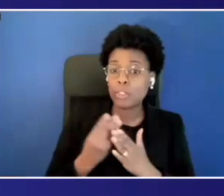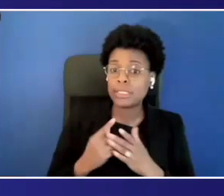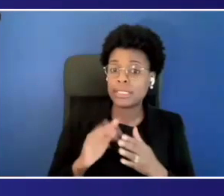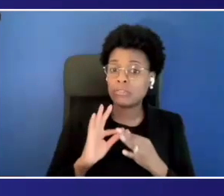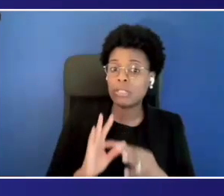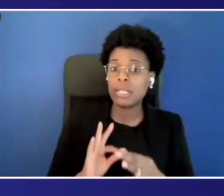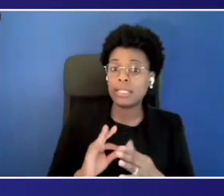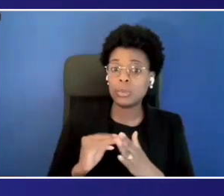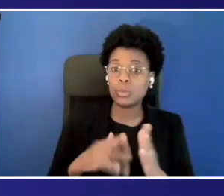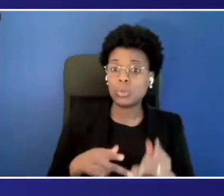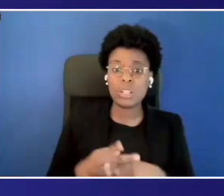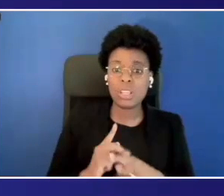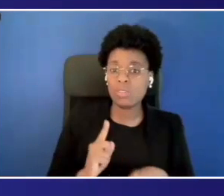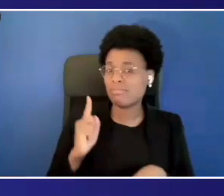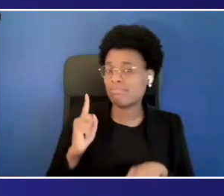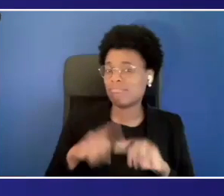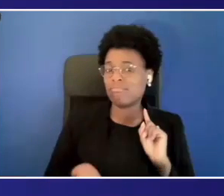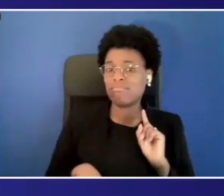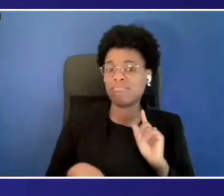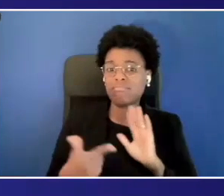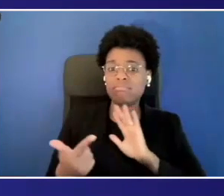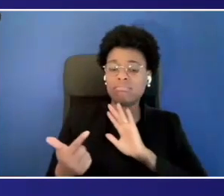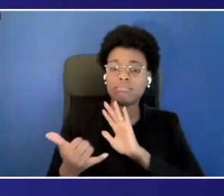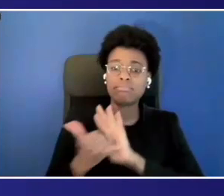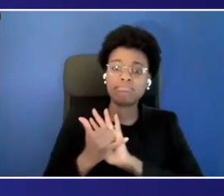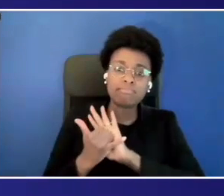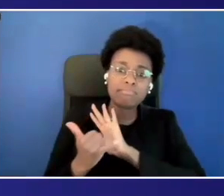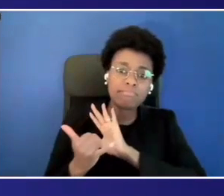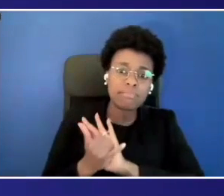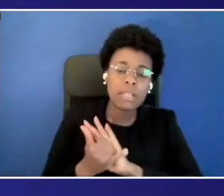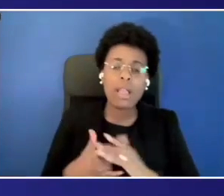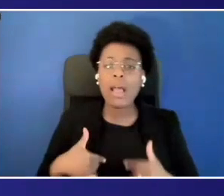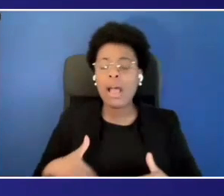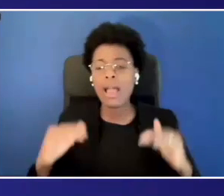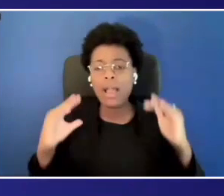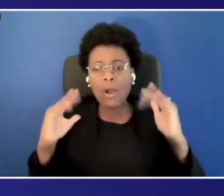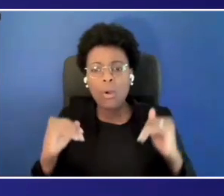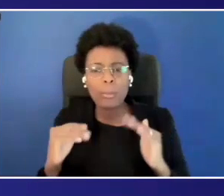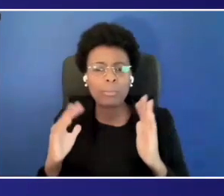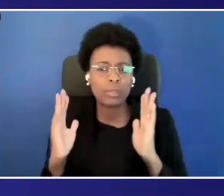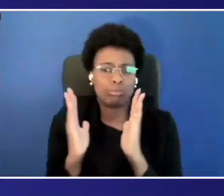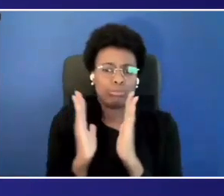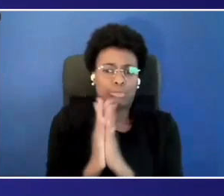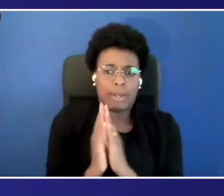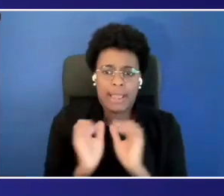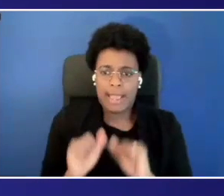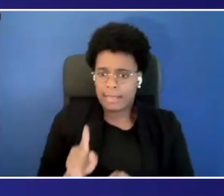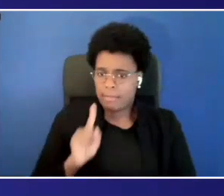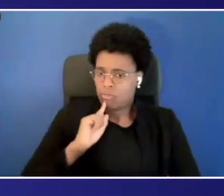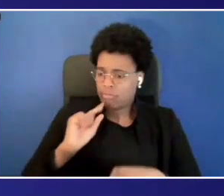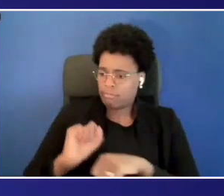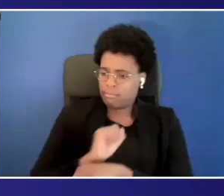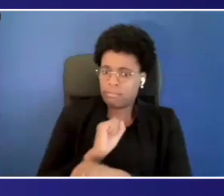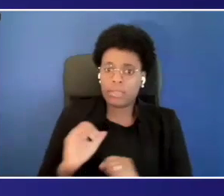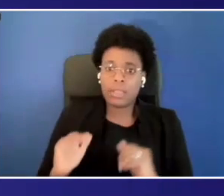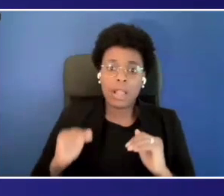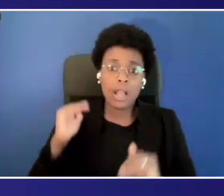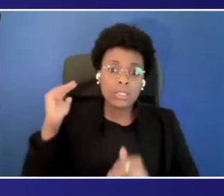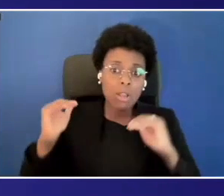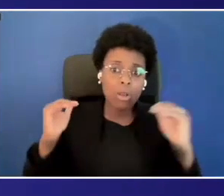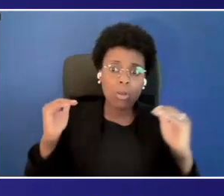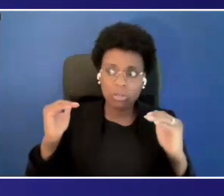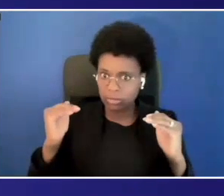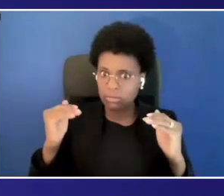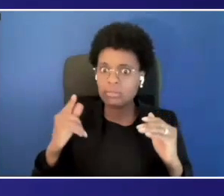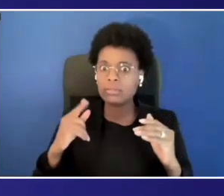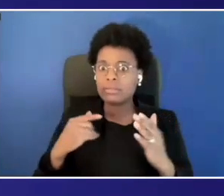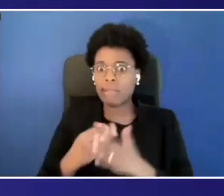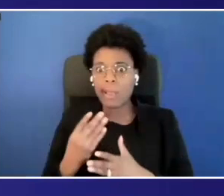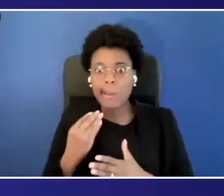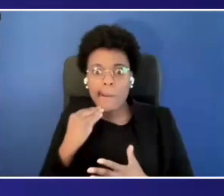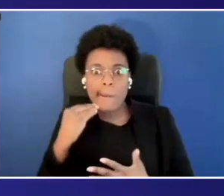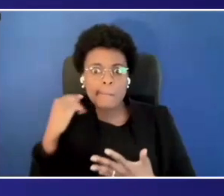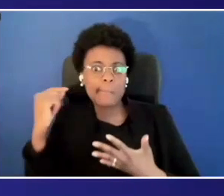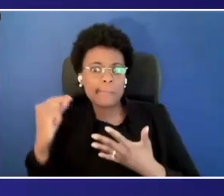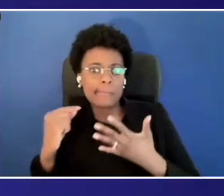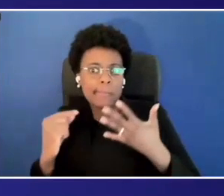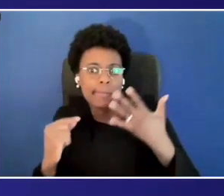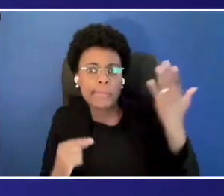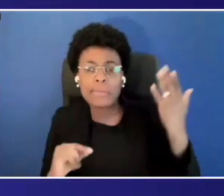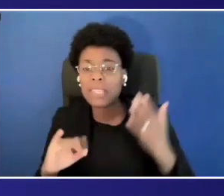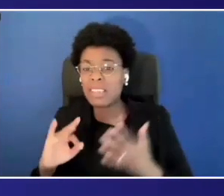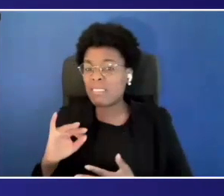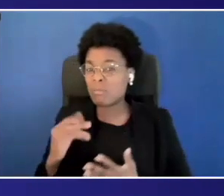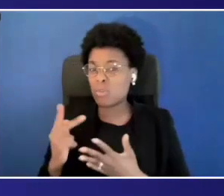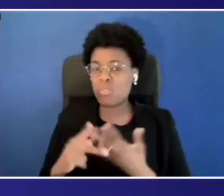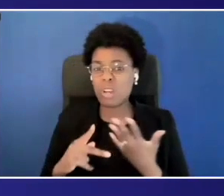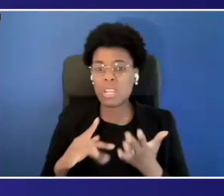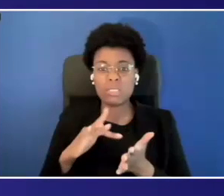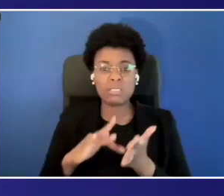I am hoping and praying that I can be an actual adult making. These big steps, but if these programs are eliminated, it's what's the point?